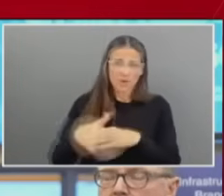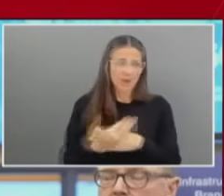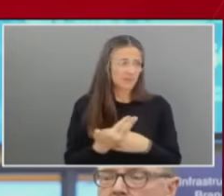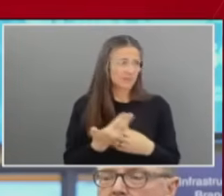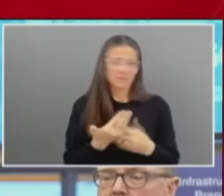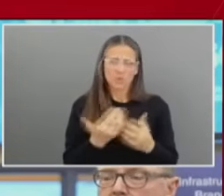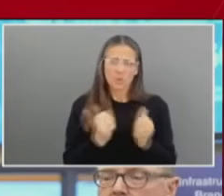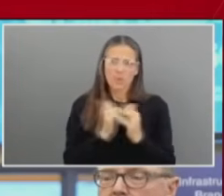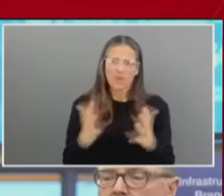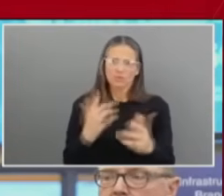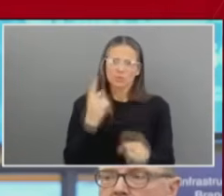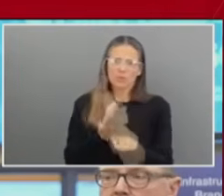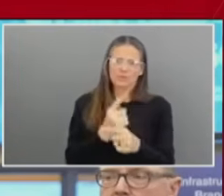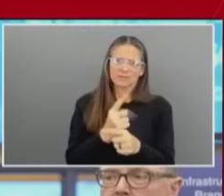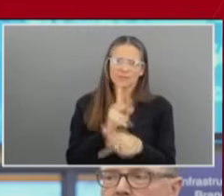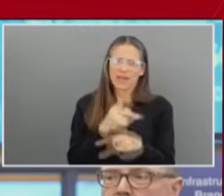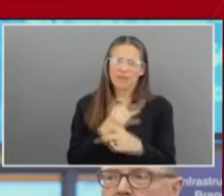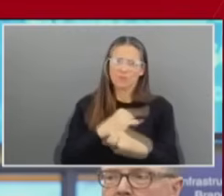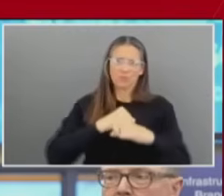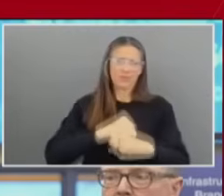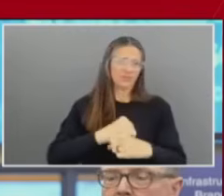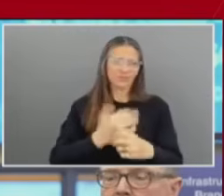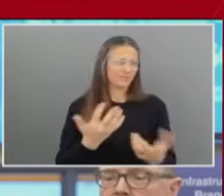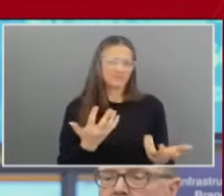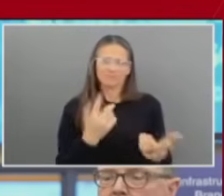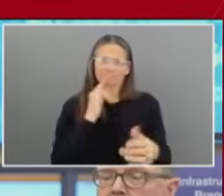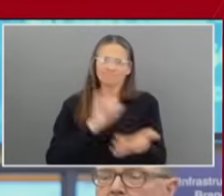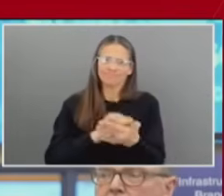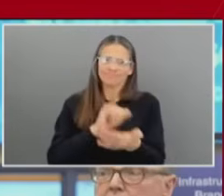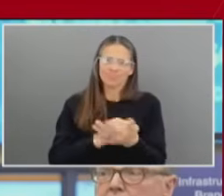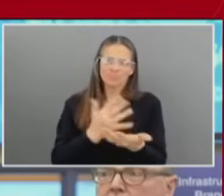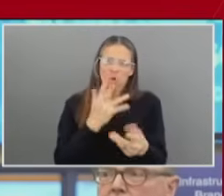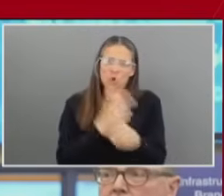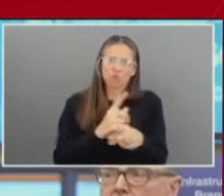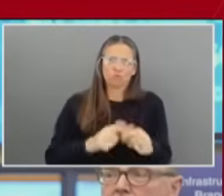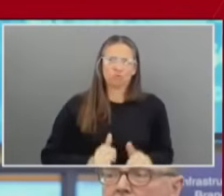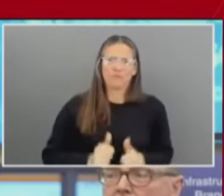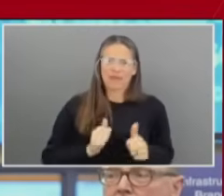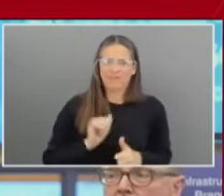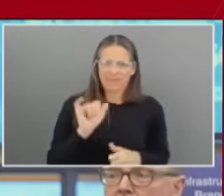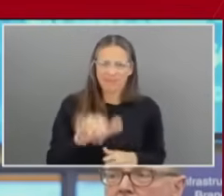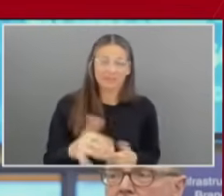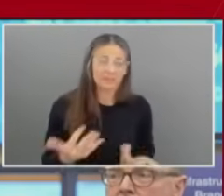IT WOULD BE VERY DIFFICULT TO SURVIVE A NIGHT AT THIS TEMPERATURE WITHOUT PROPER PROTECTION FROM THAT.